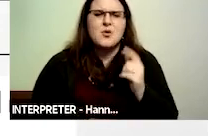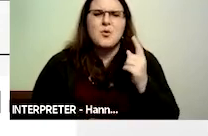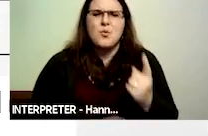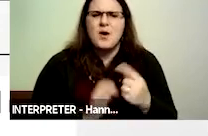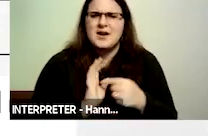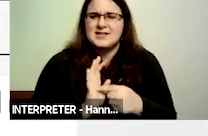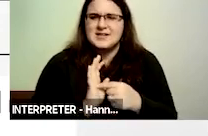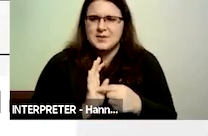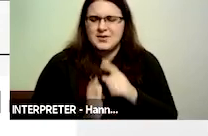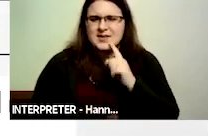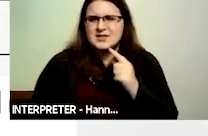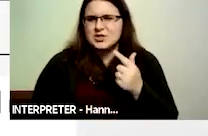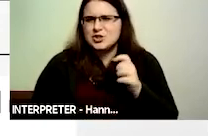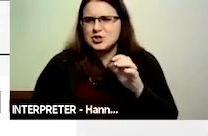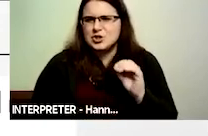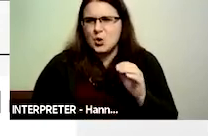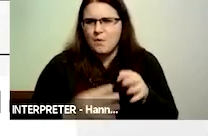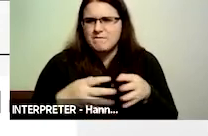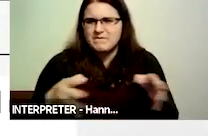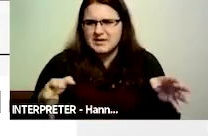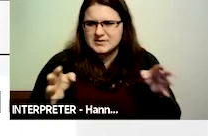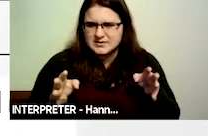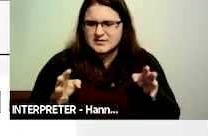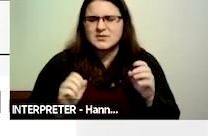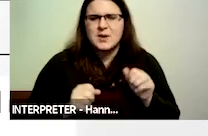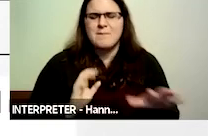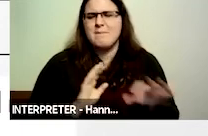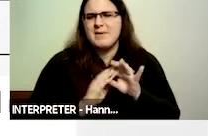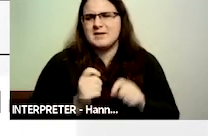where you pick a particular area, say if it was homecoming